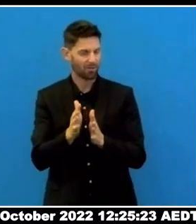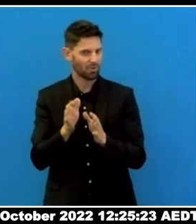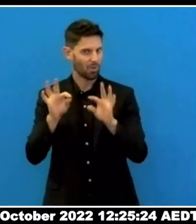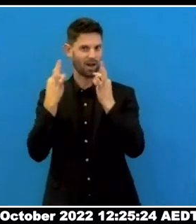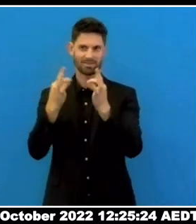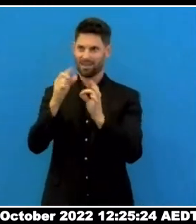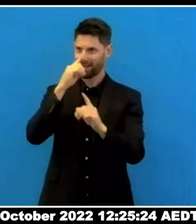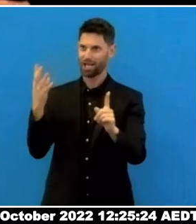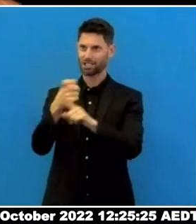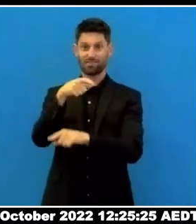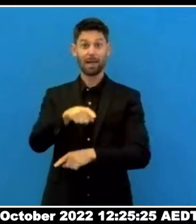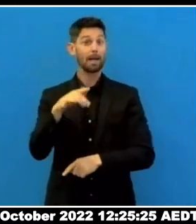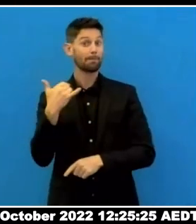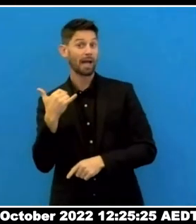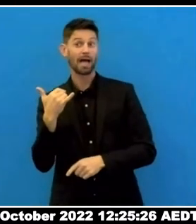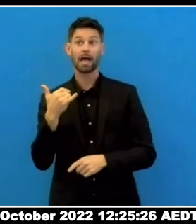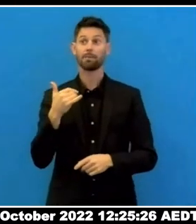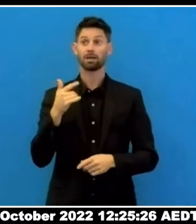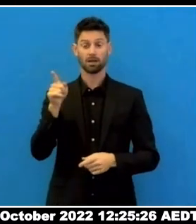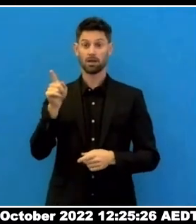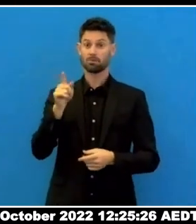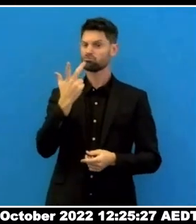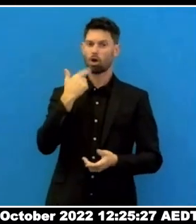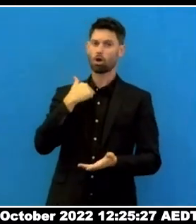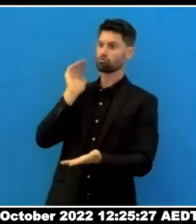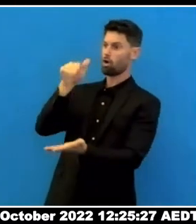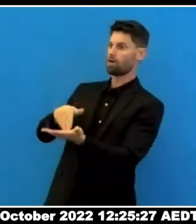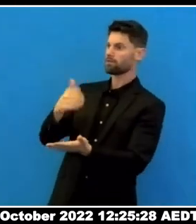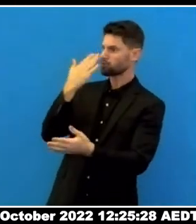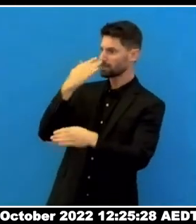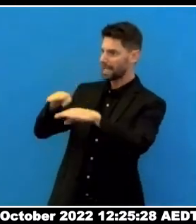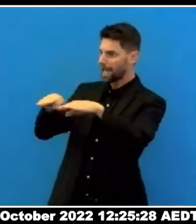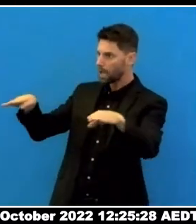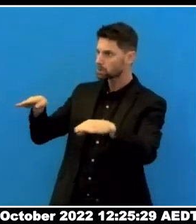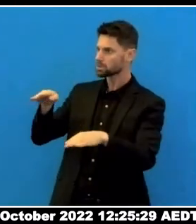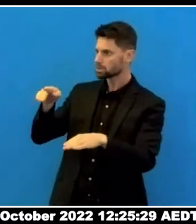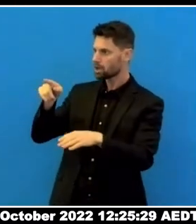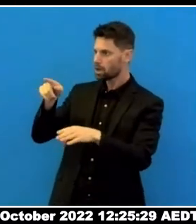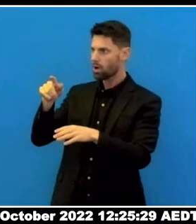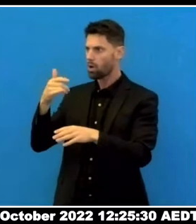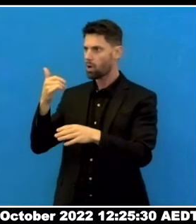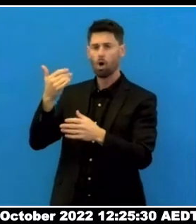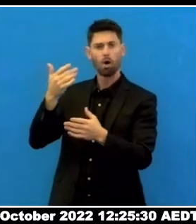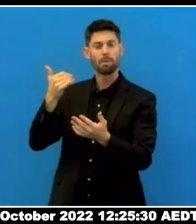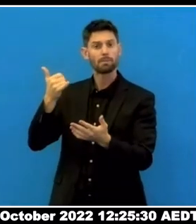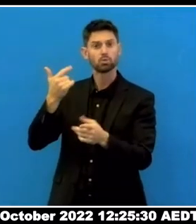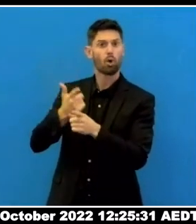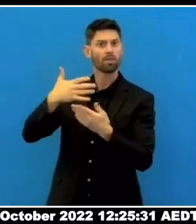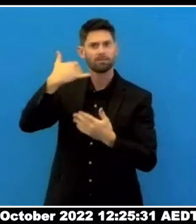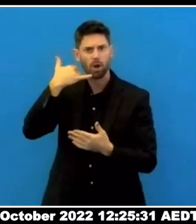So some people might be on the front counter or on the end of a phone, how do we how do we actually develop those practices?